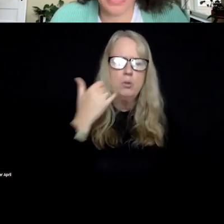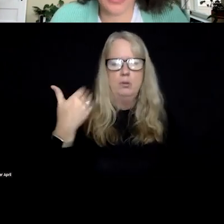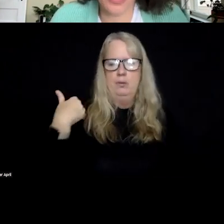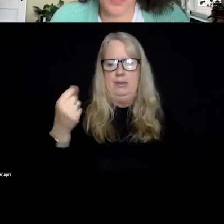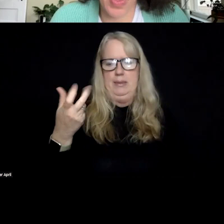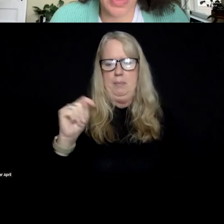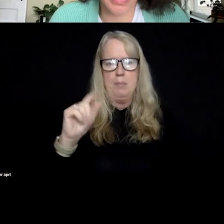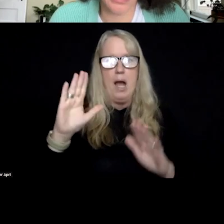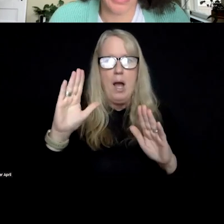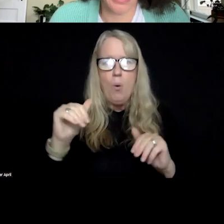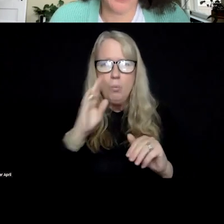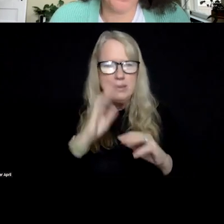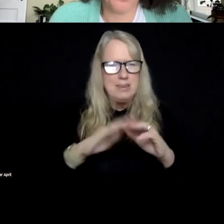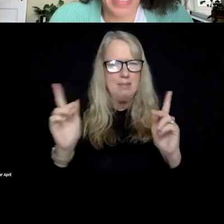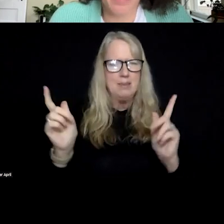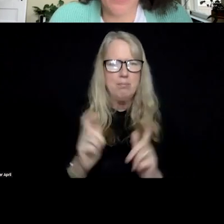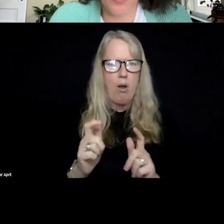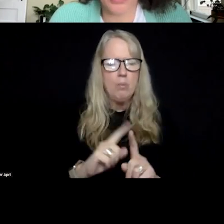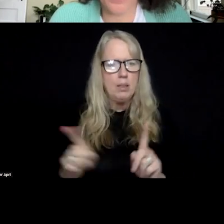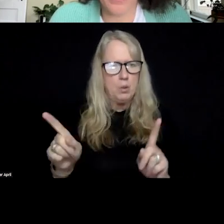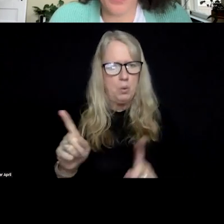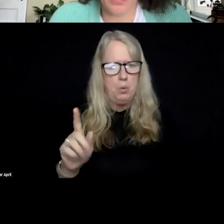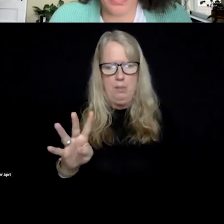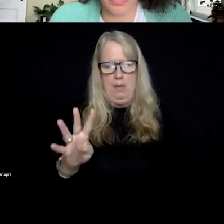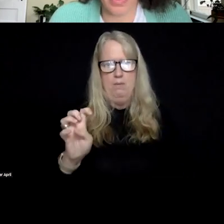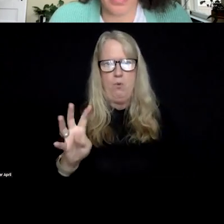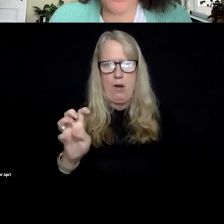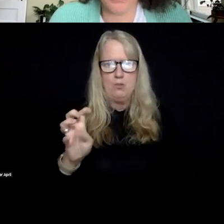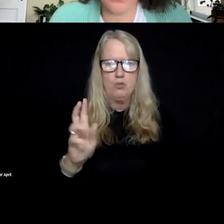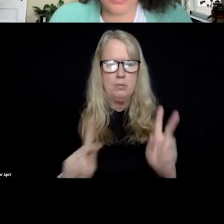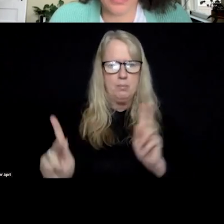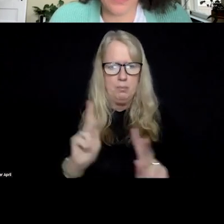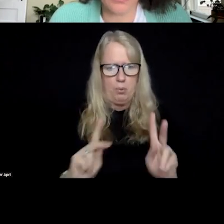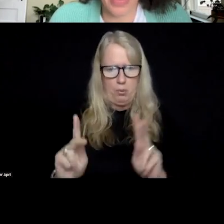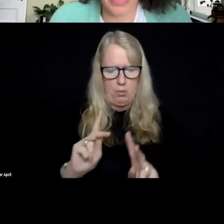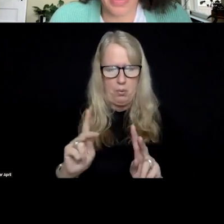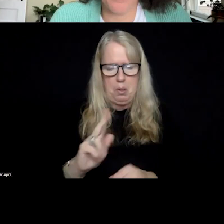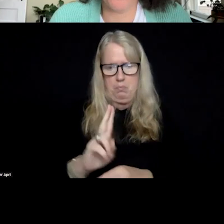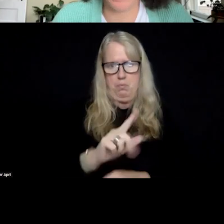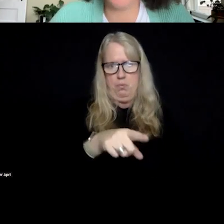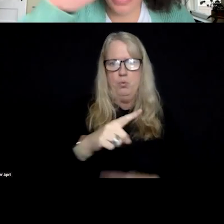NOT TOO SMALL -- WE HAD ABOUT 400 PEOPLE USE THE SERVICE, ROUTED